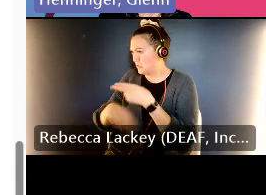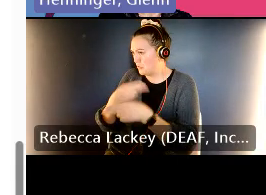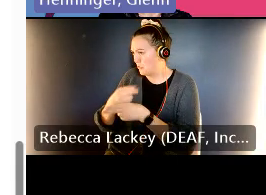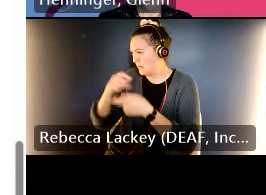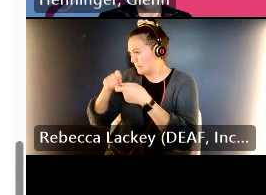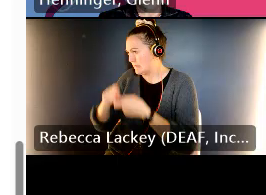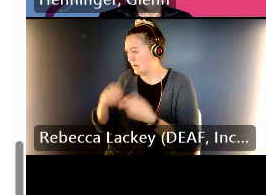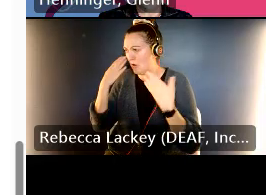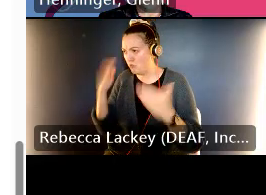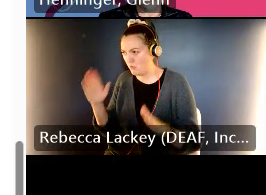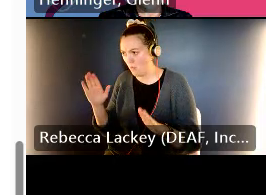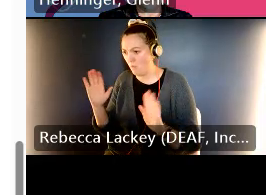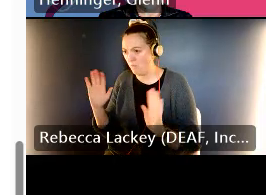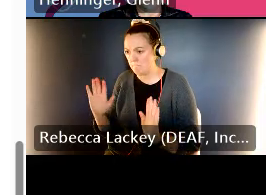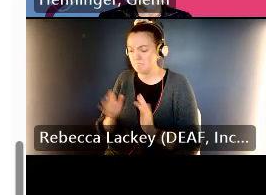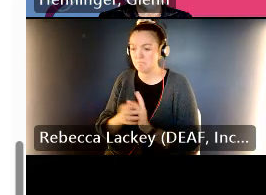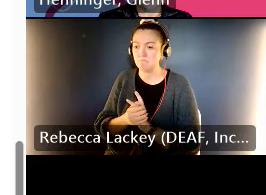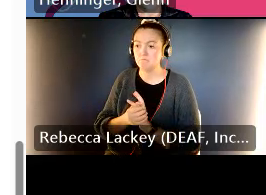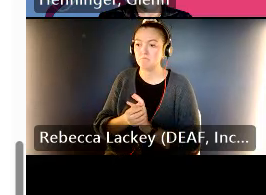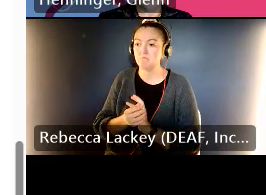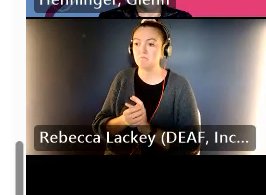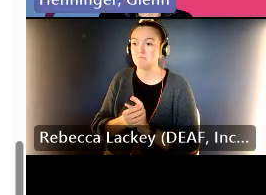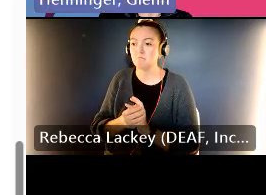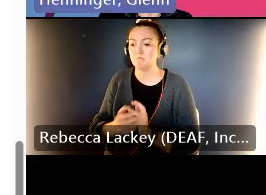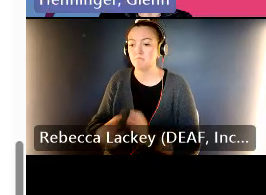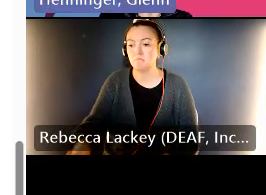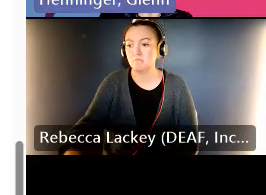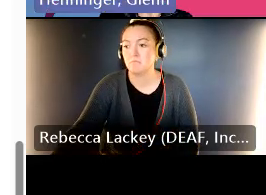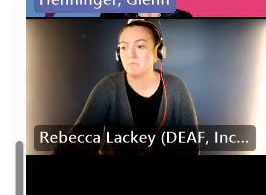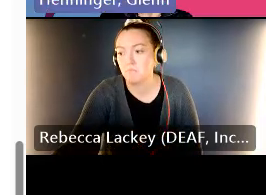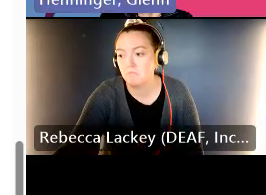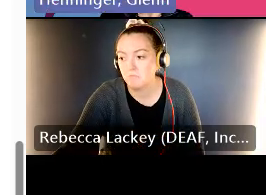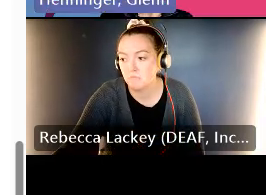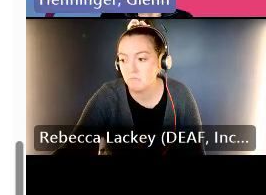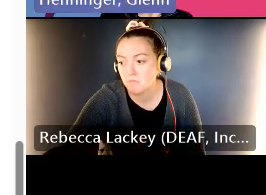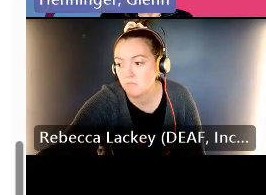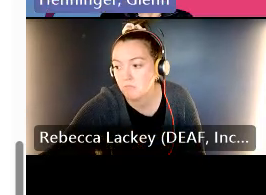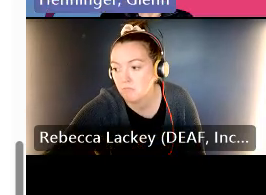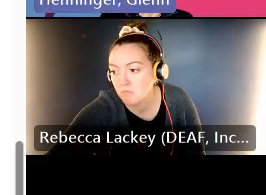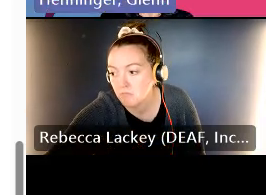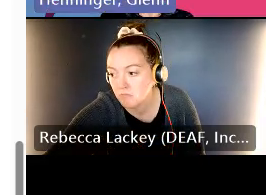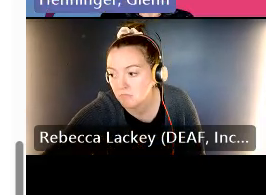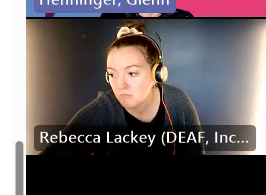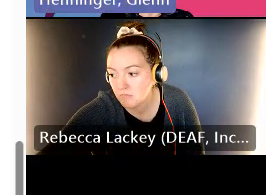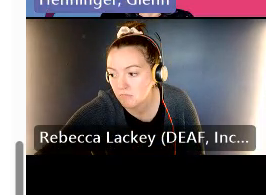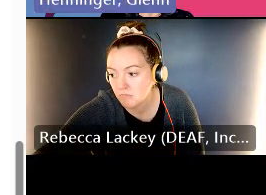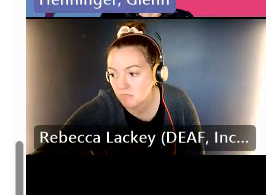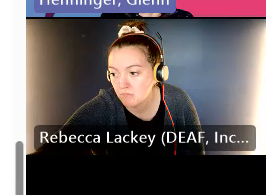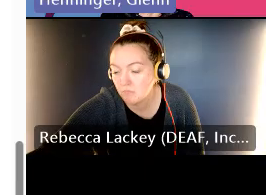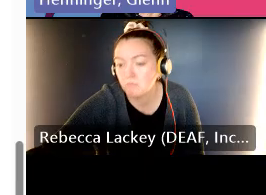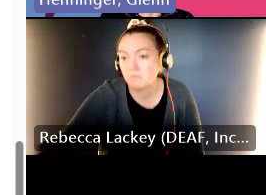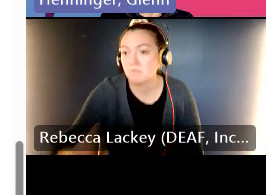as far as union is detailed, but it, it, there's definitely a,